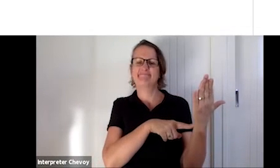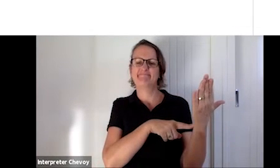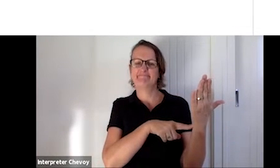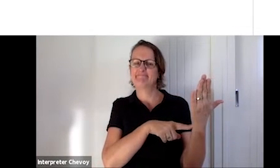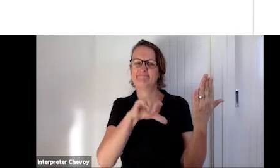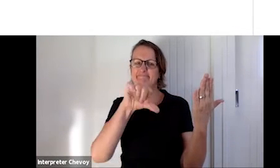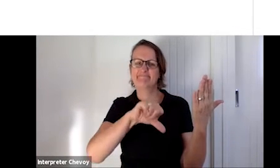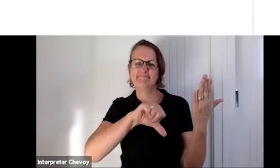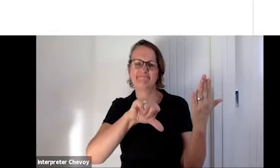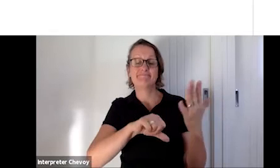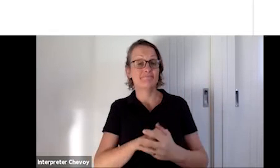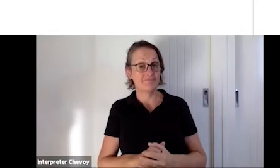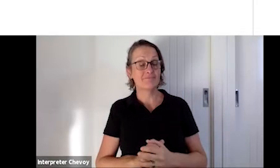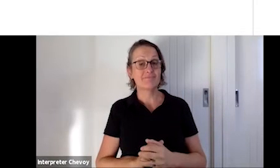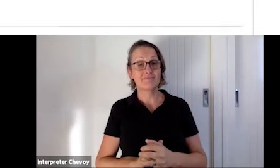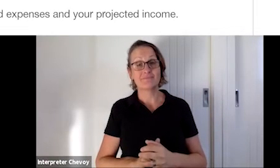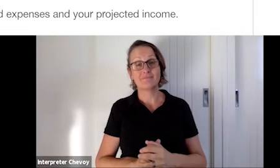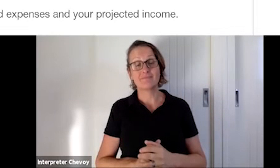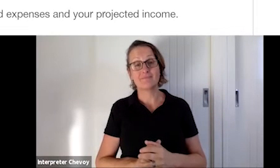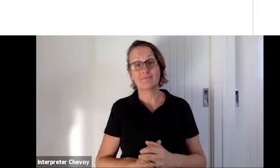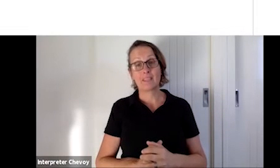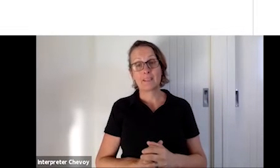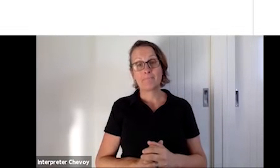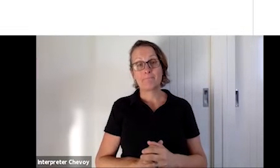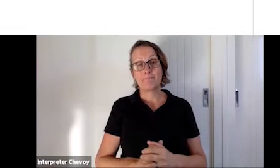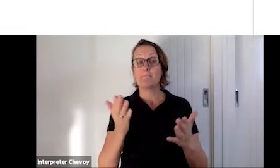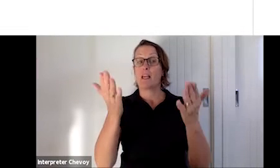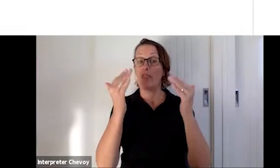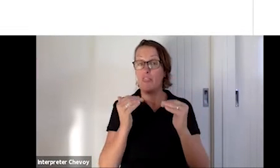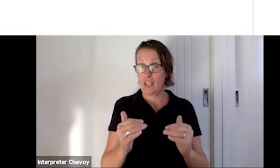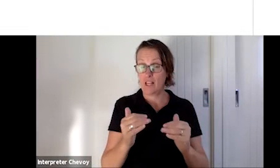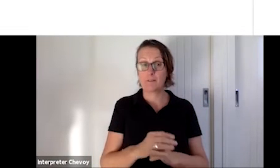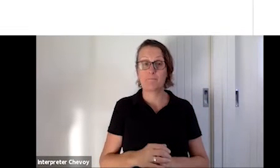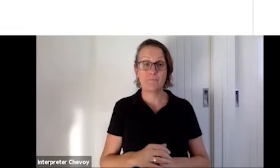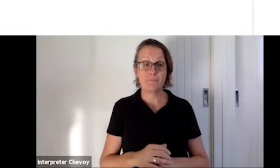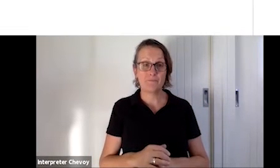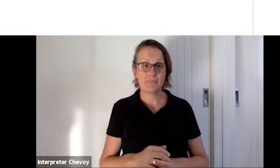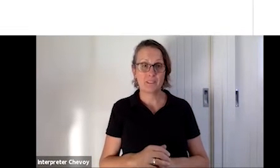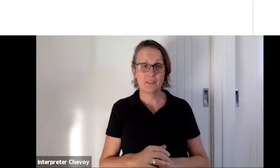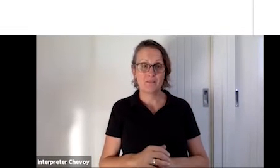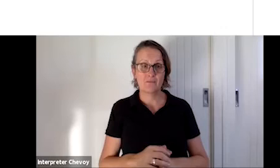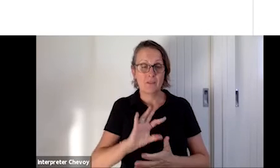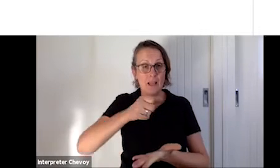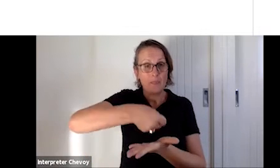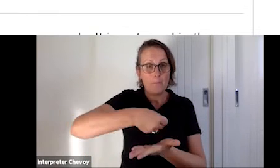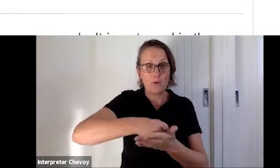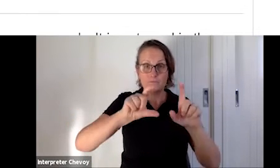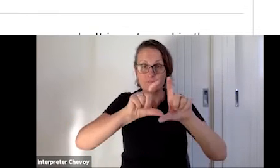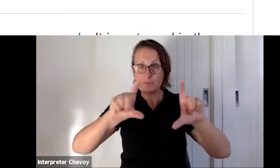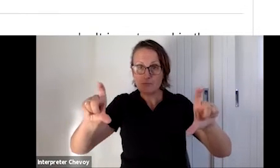And then, underneath the budget section is the budget summary. So